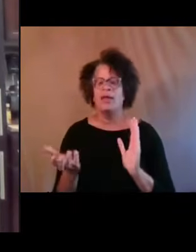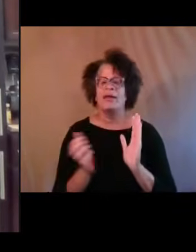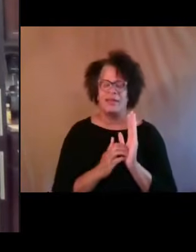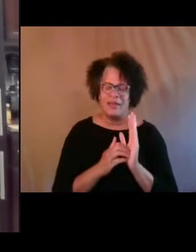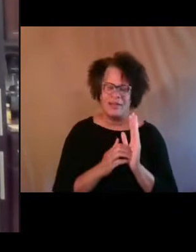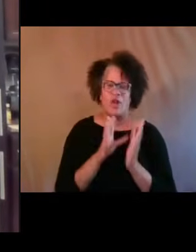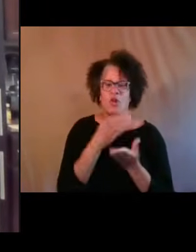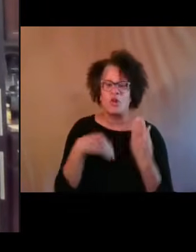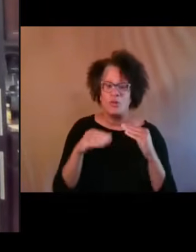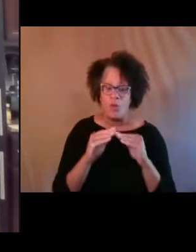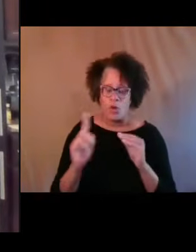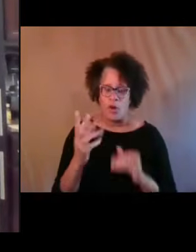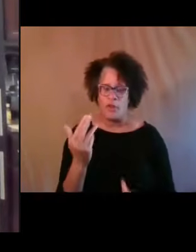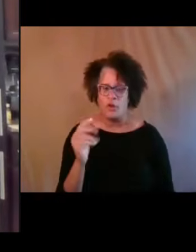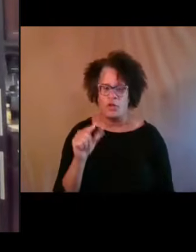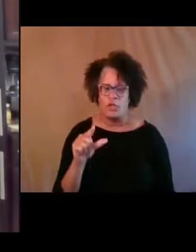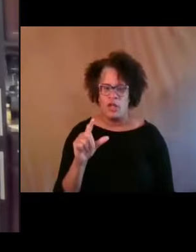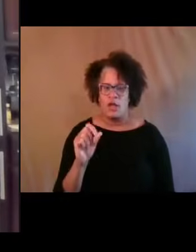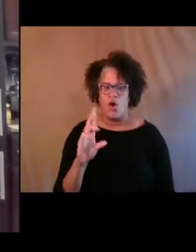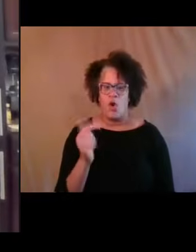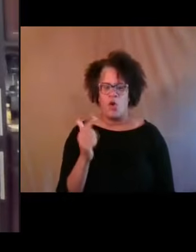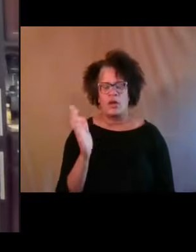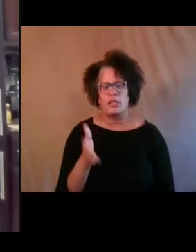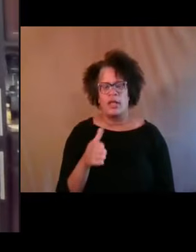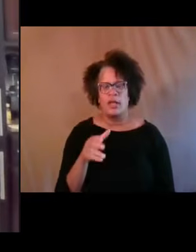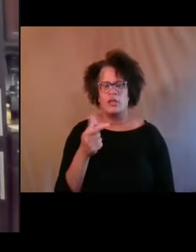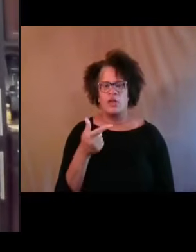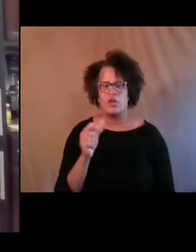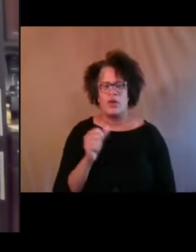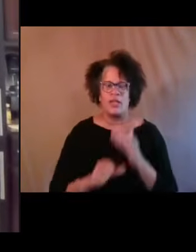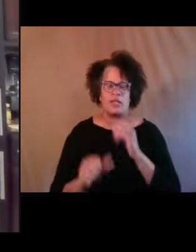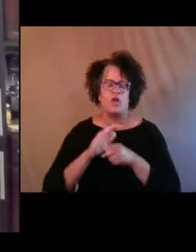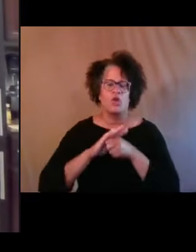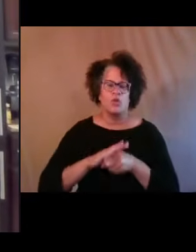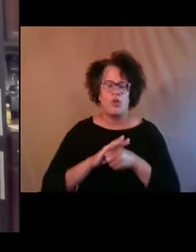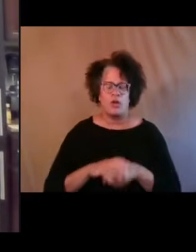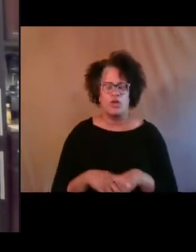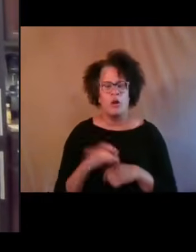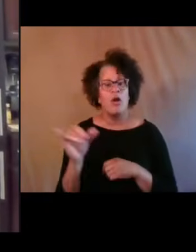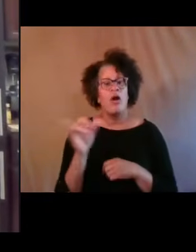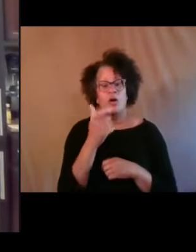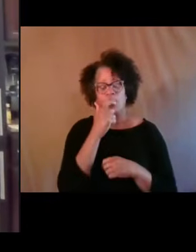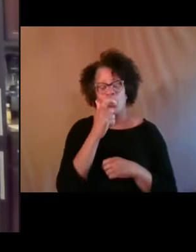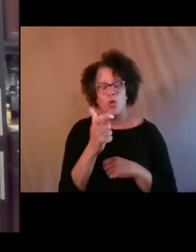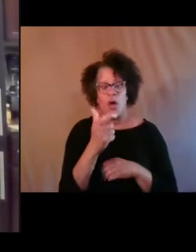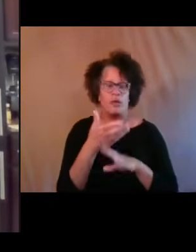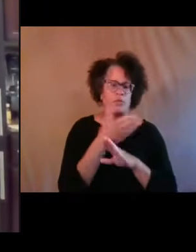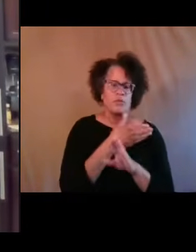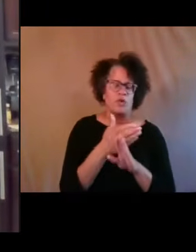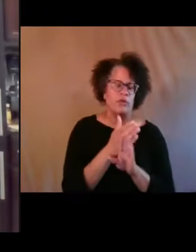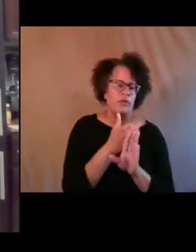at www.thirteen.org/GraceUndePressure. You can also watch our previous conversations at that link.